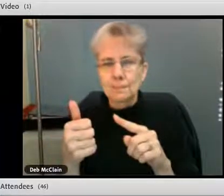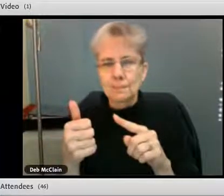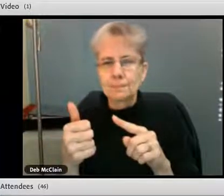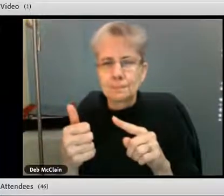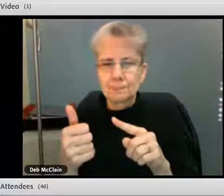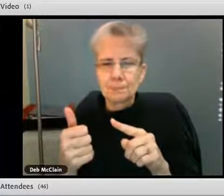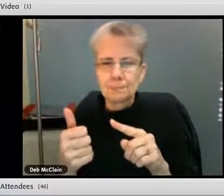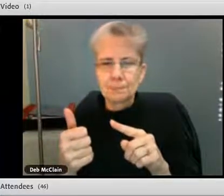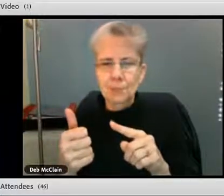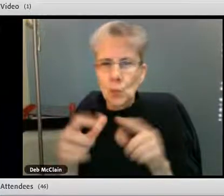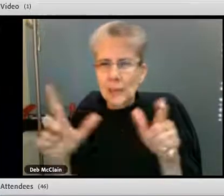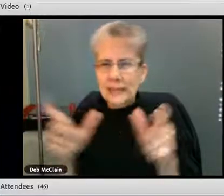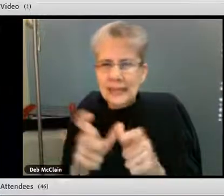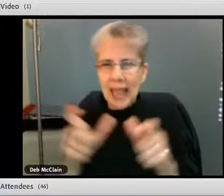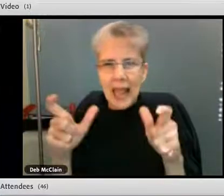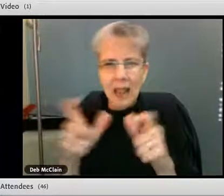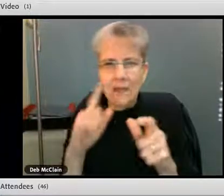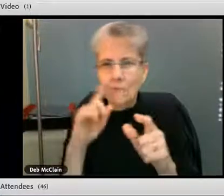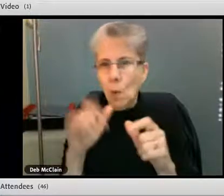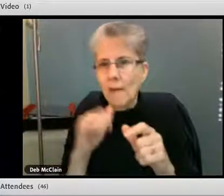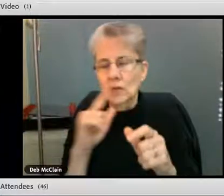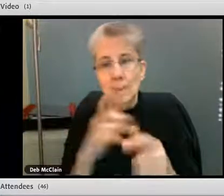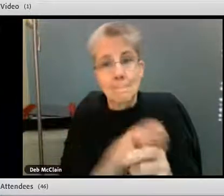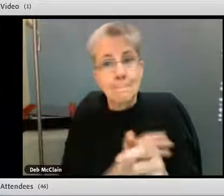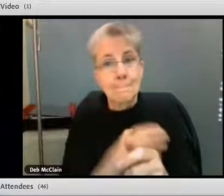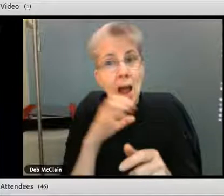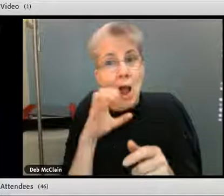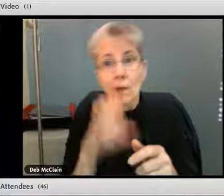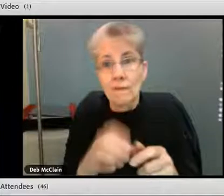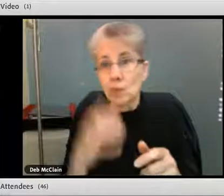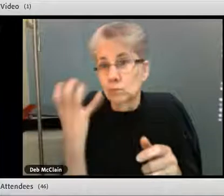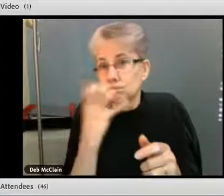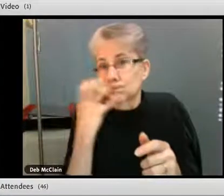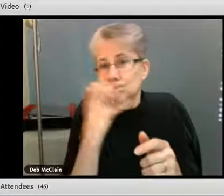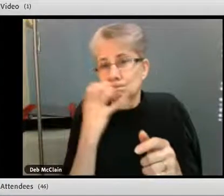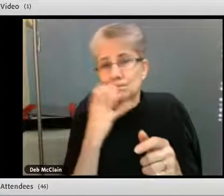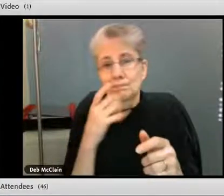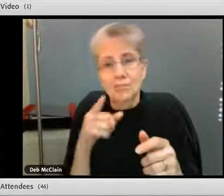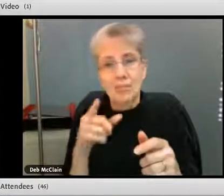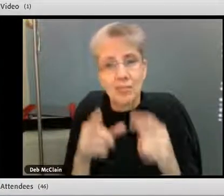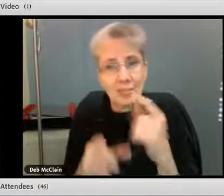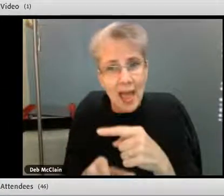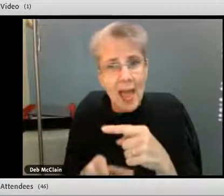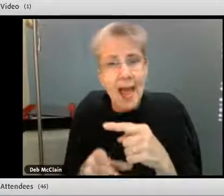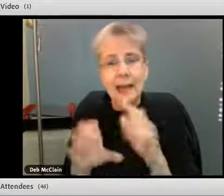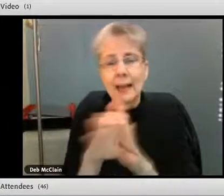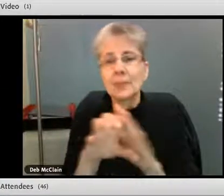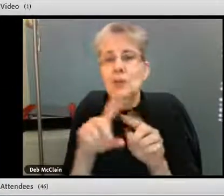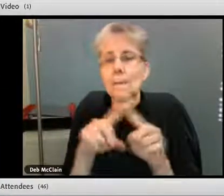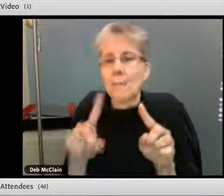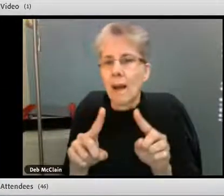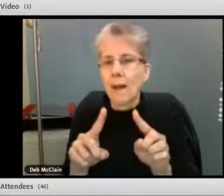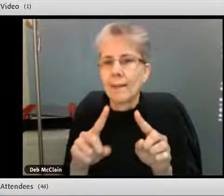It's a really powerful image, but it's not quite mainstream yet, so sometimes you might have trouble